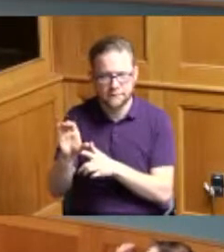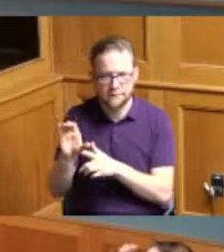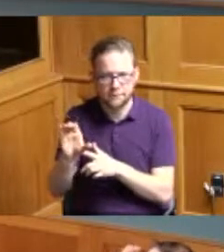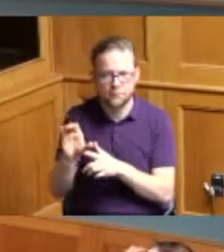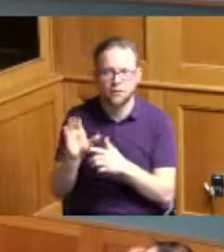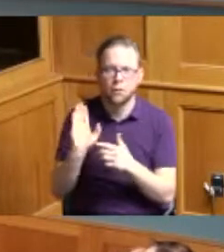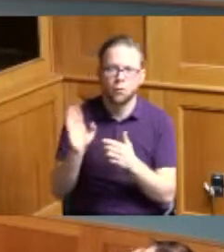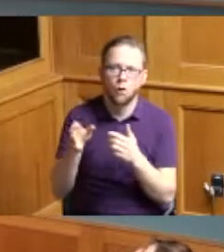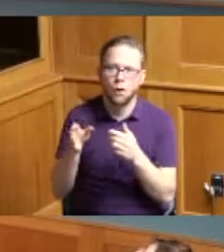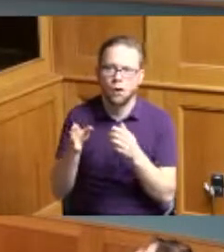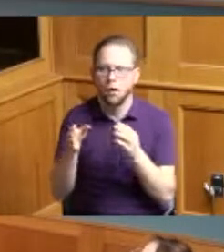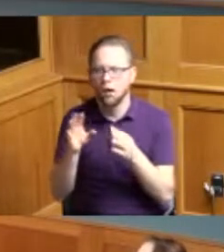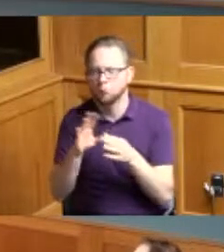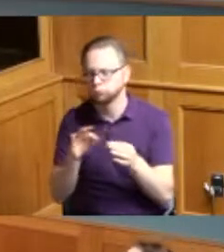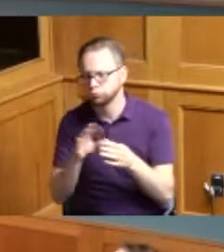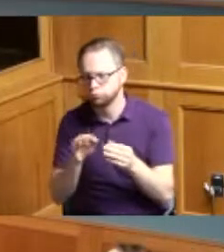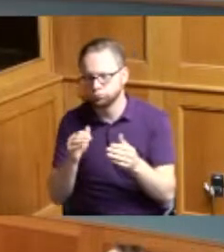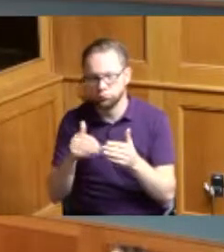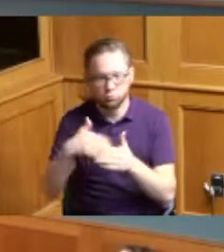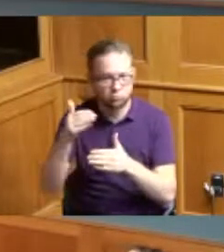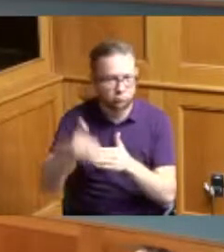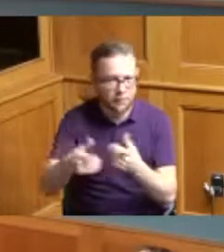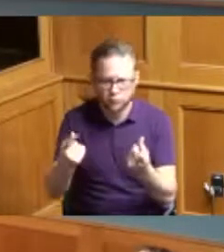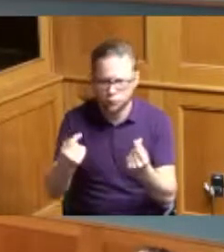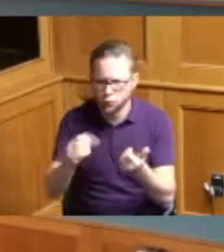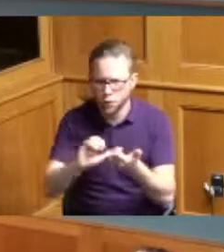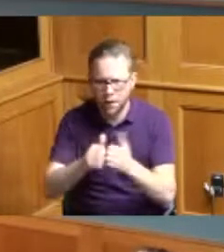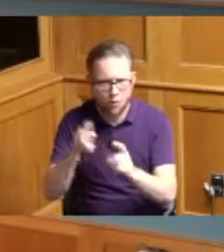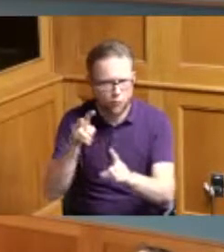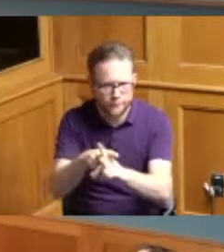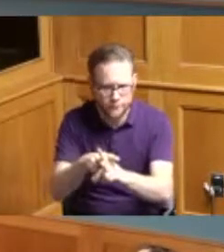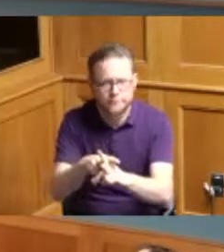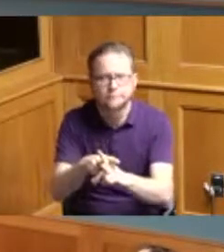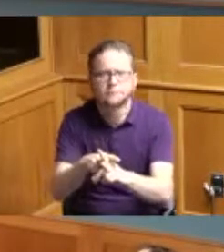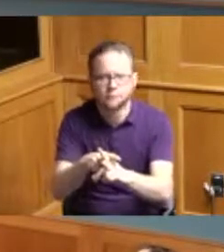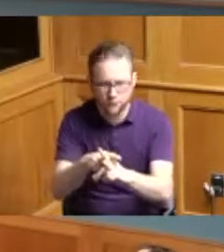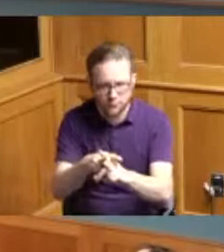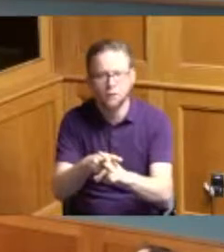potential next steps of an implementation plan those tasks and as well as schedule